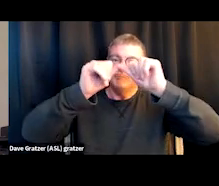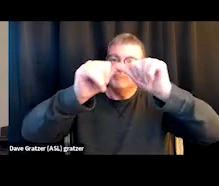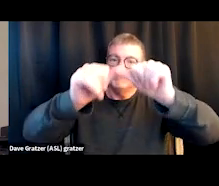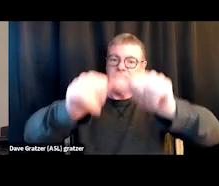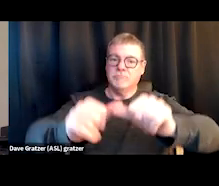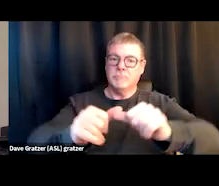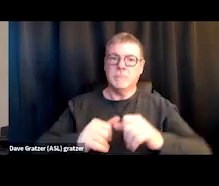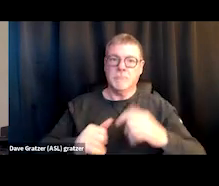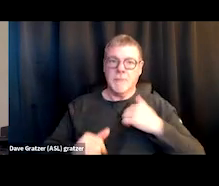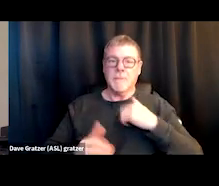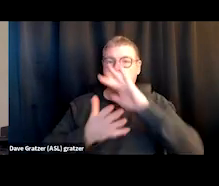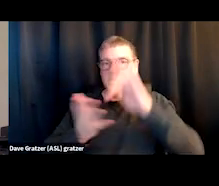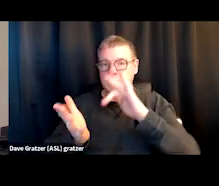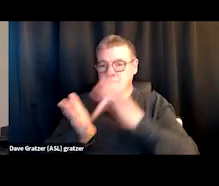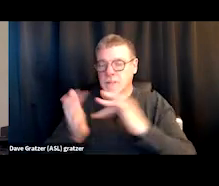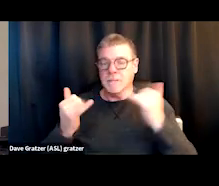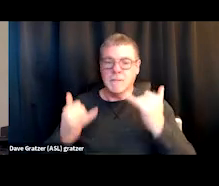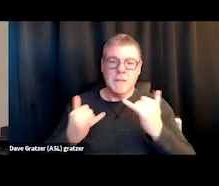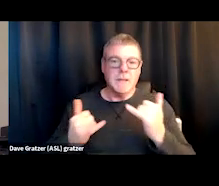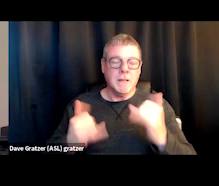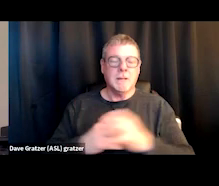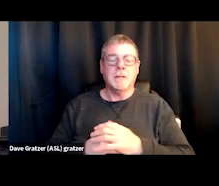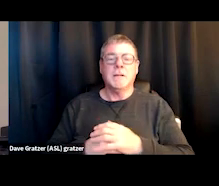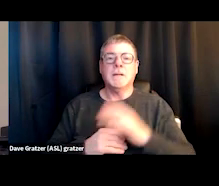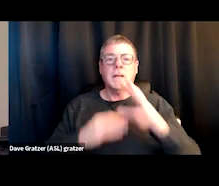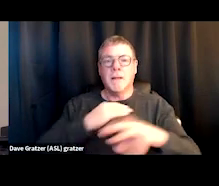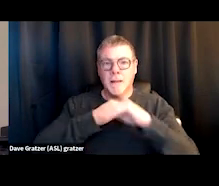I'm sort of in the middle of it, we're all in the middle of it right now, adding partners.